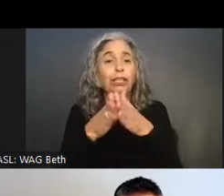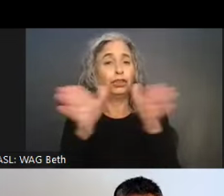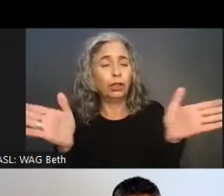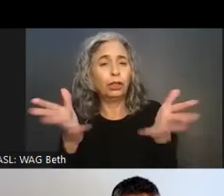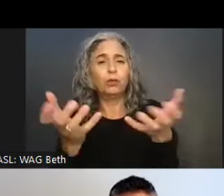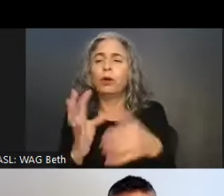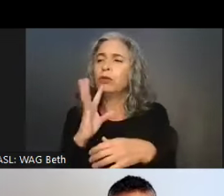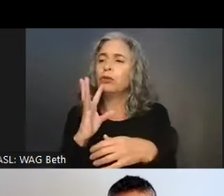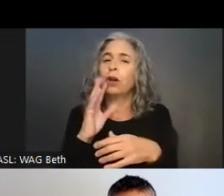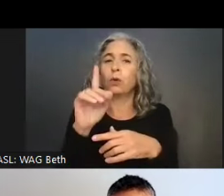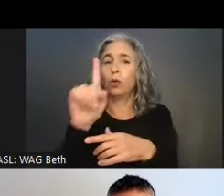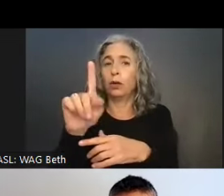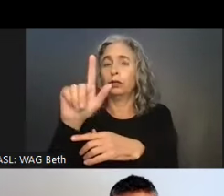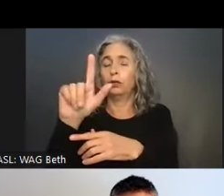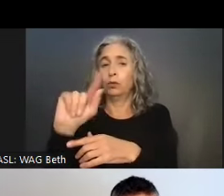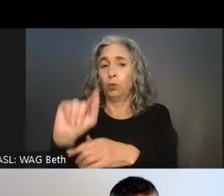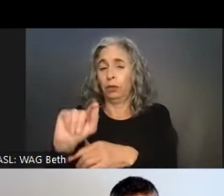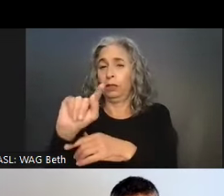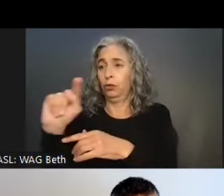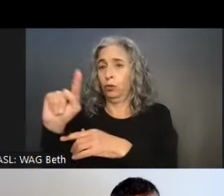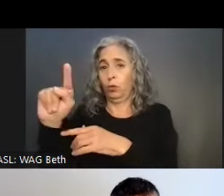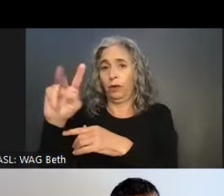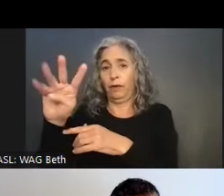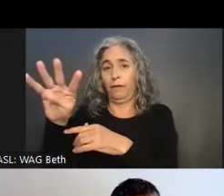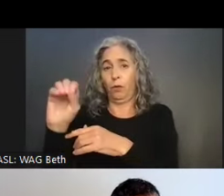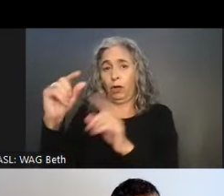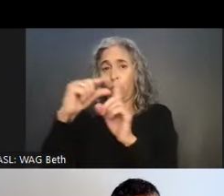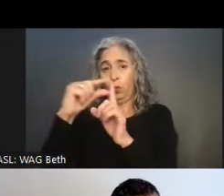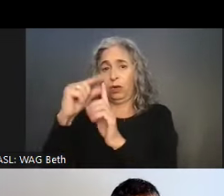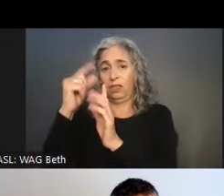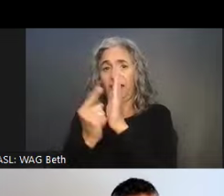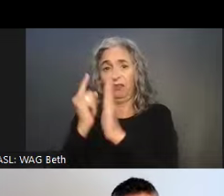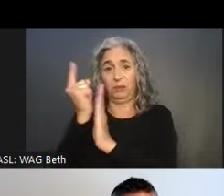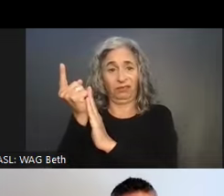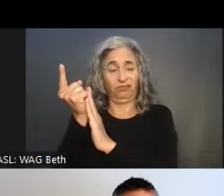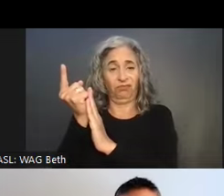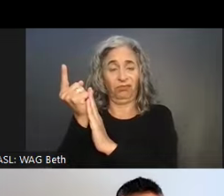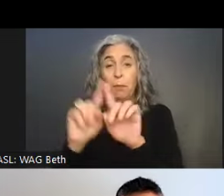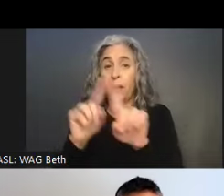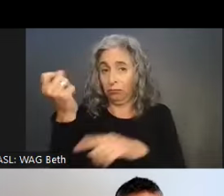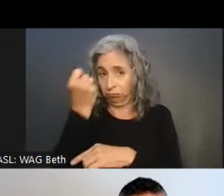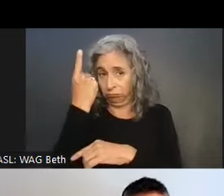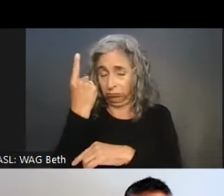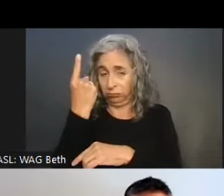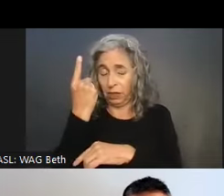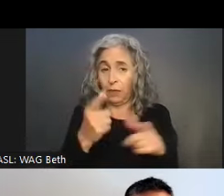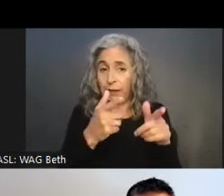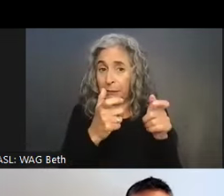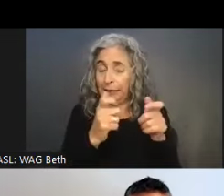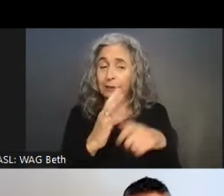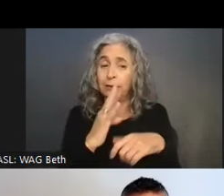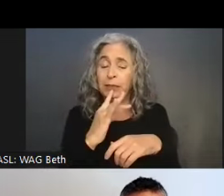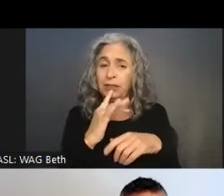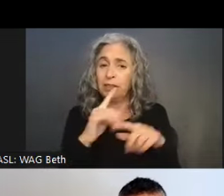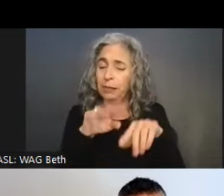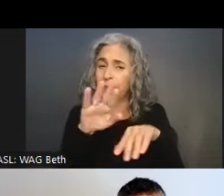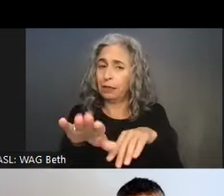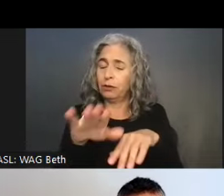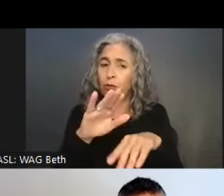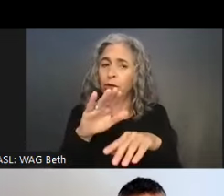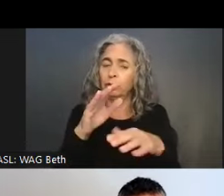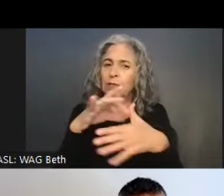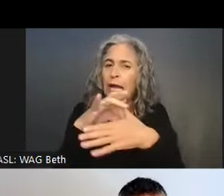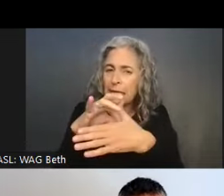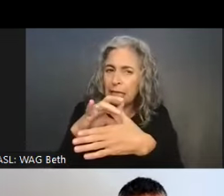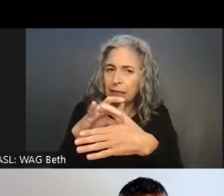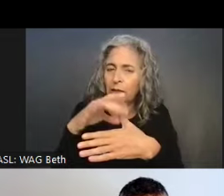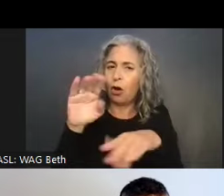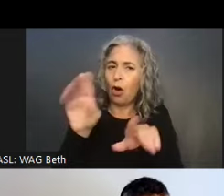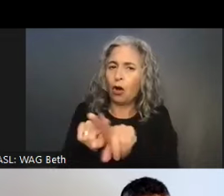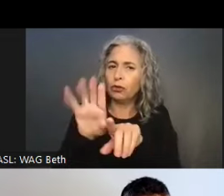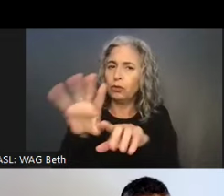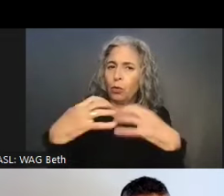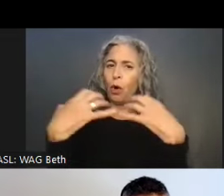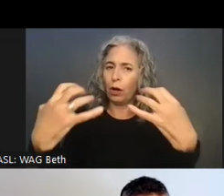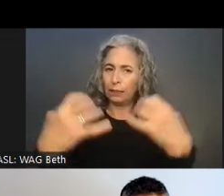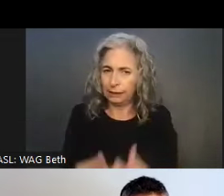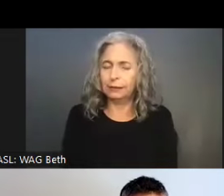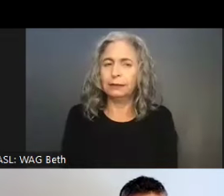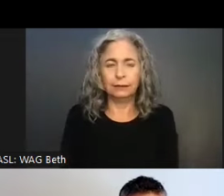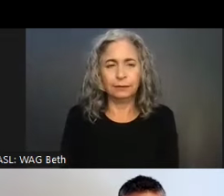120 to 140 words per minute. The speed of speech depends on your context and your audience.